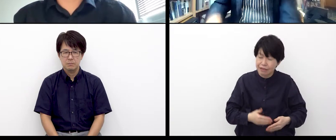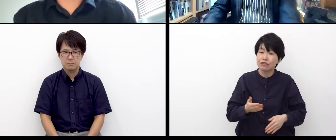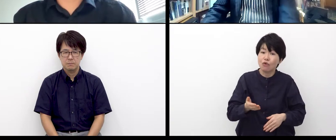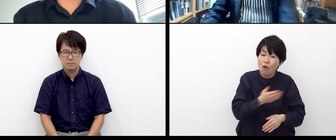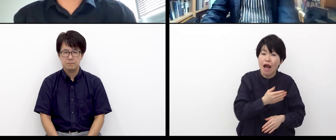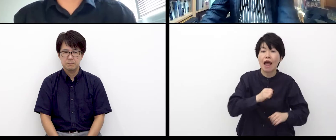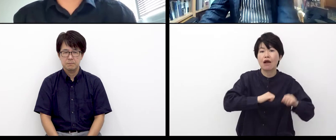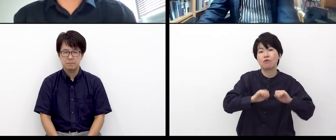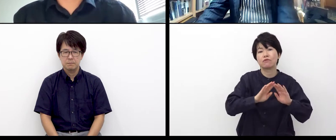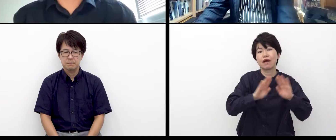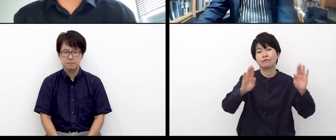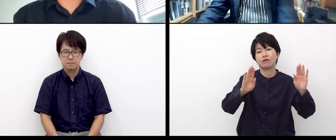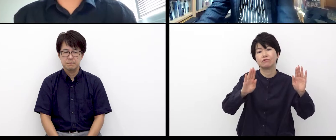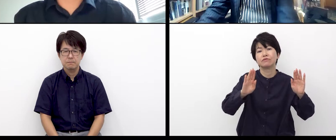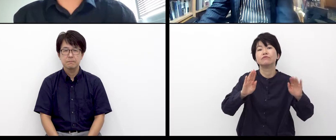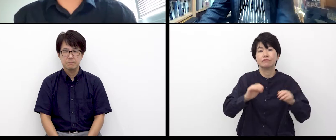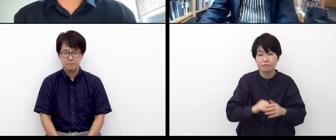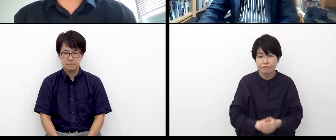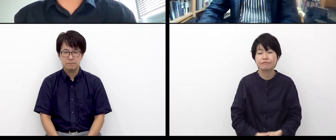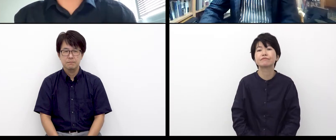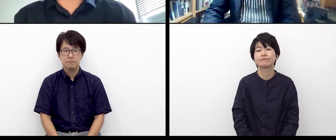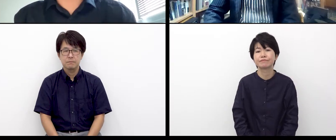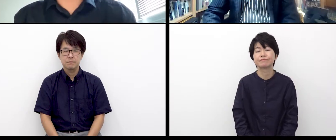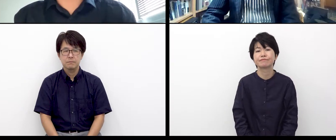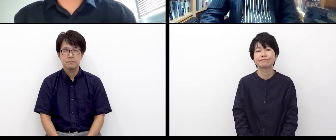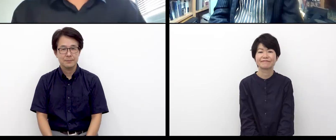That’s what I want you to know. OGAWA: I see.